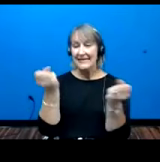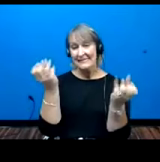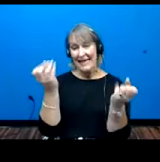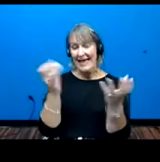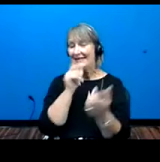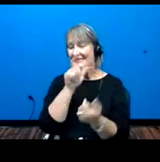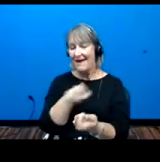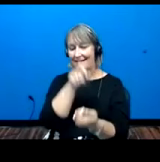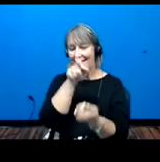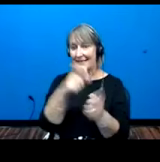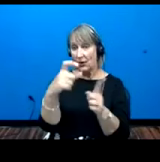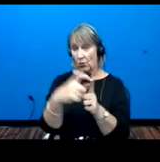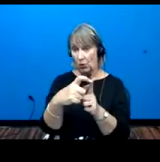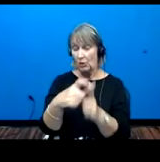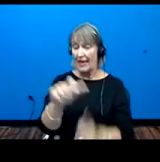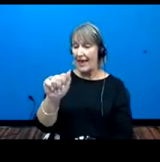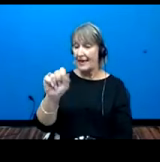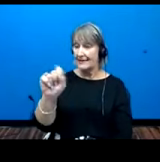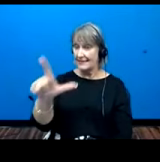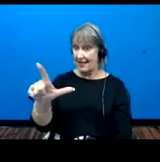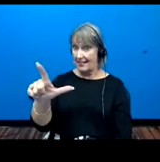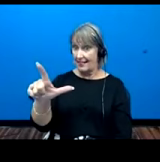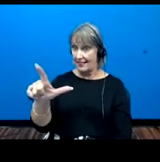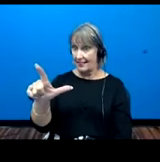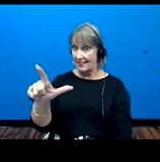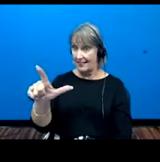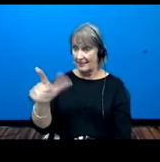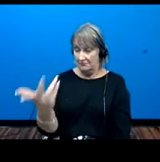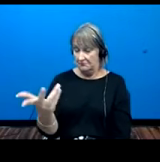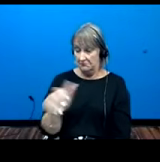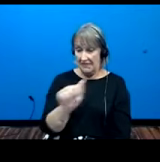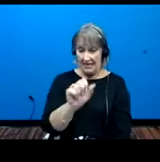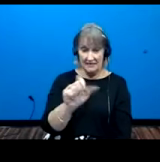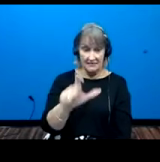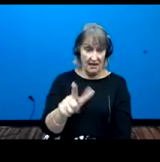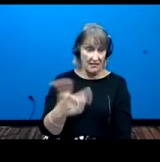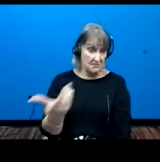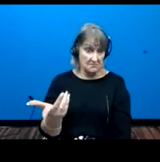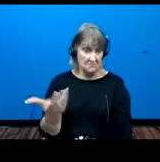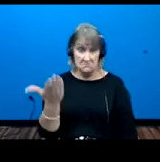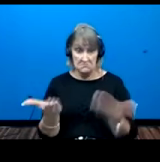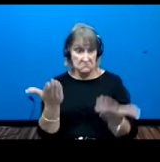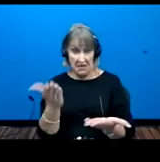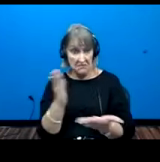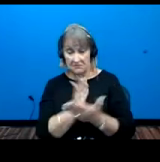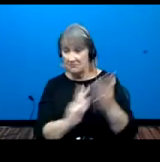The letters, for example, “ASL”, don't necessarily mean anything to some folks who communicate in ASL.